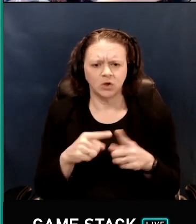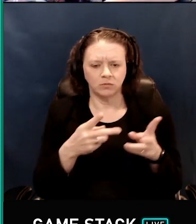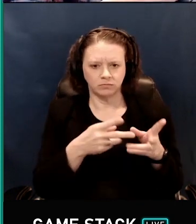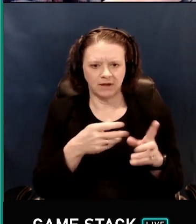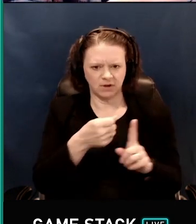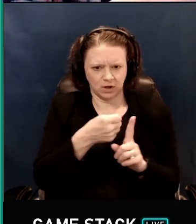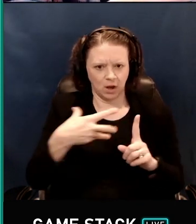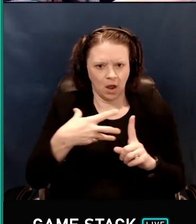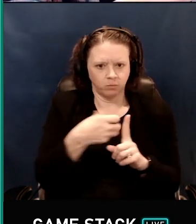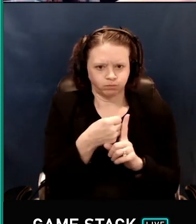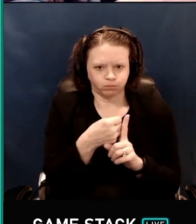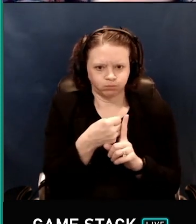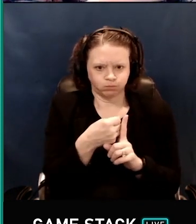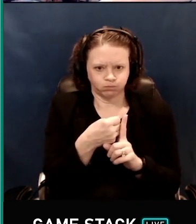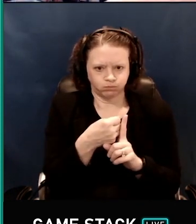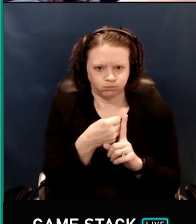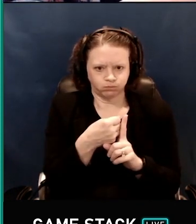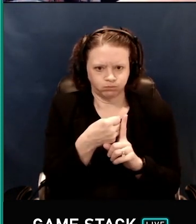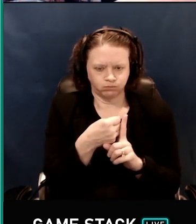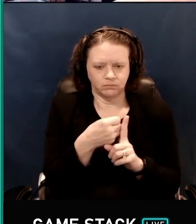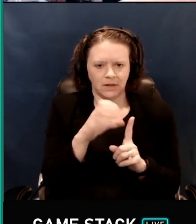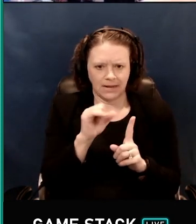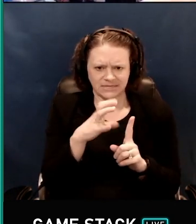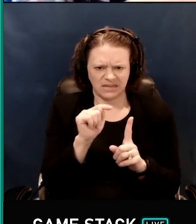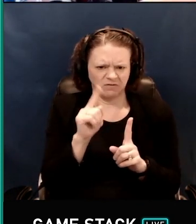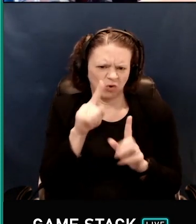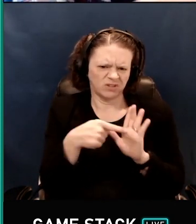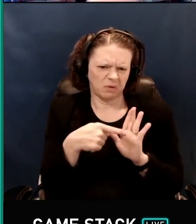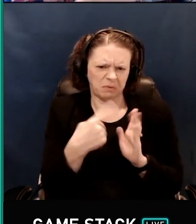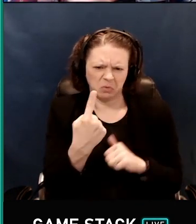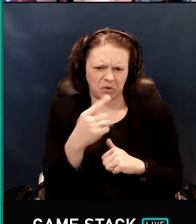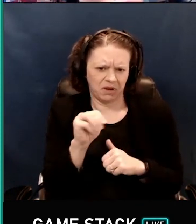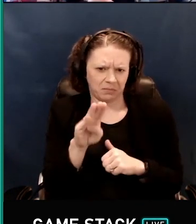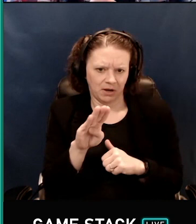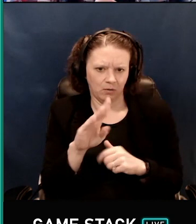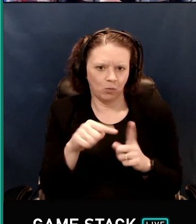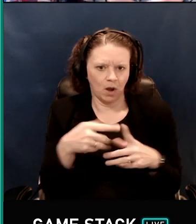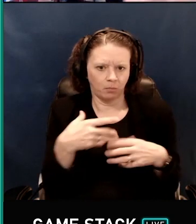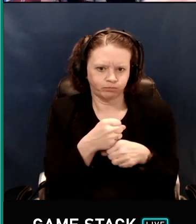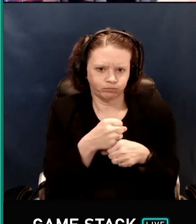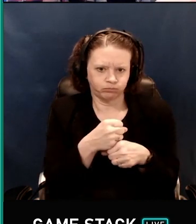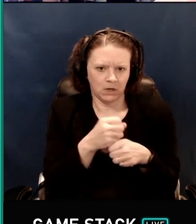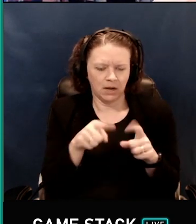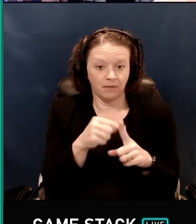let's say it's one megabyte, just as an example, when it's compressed and two megabytes when it's expanded, when